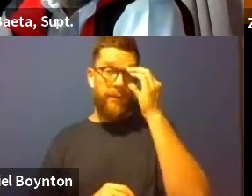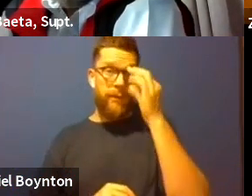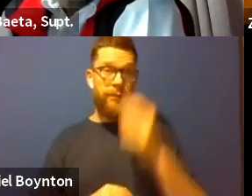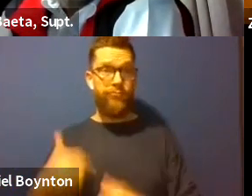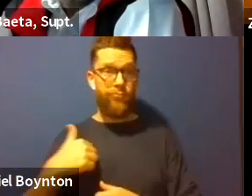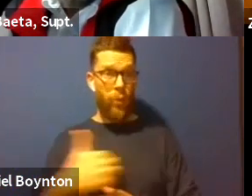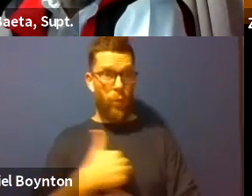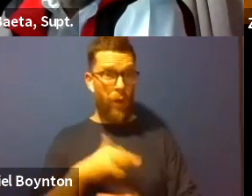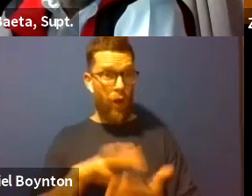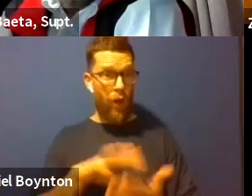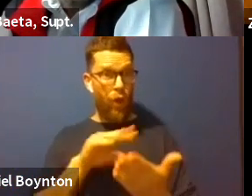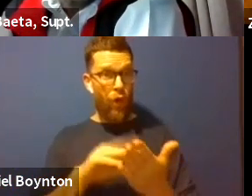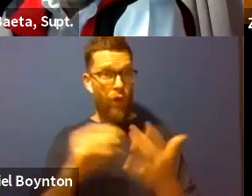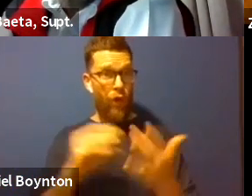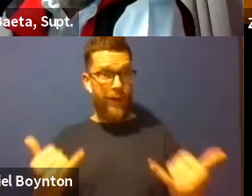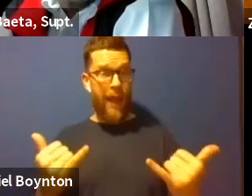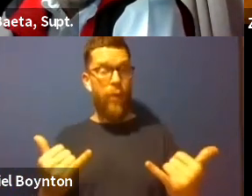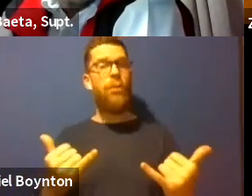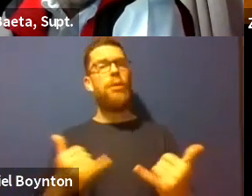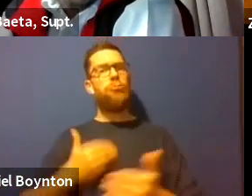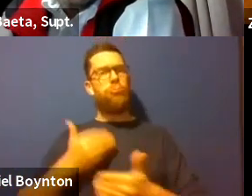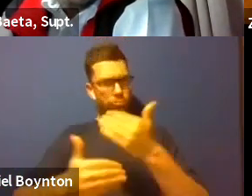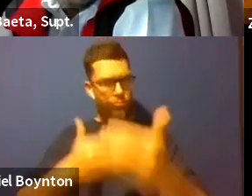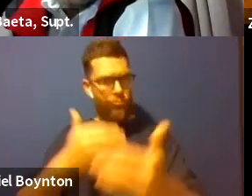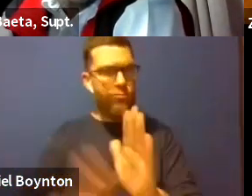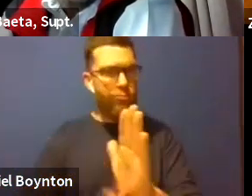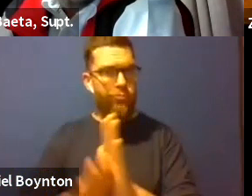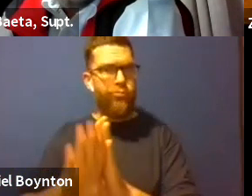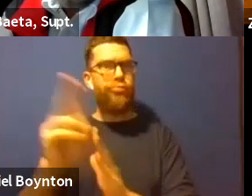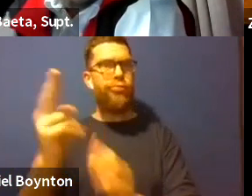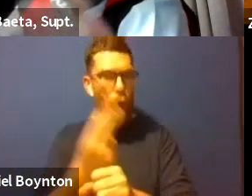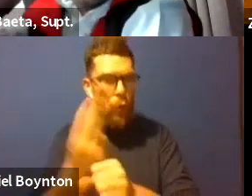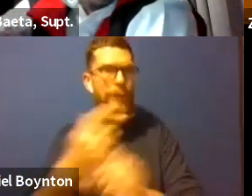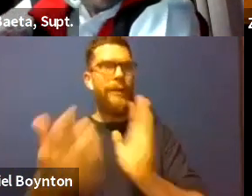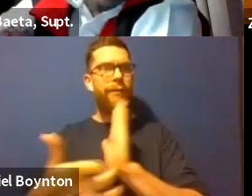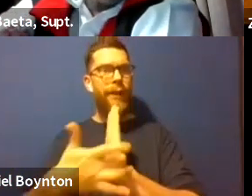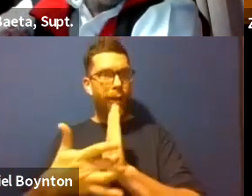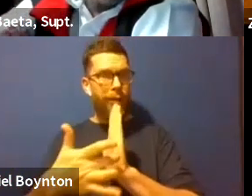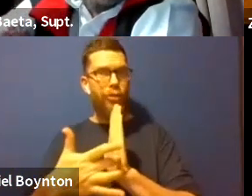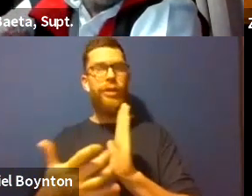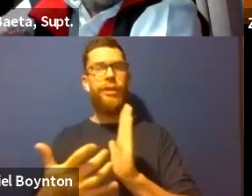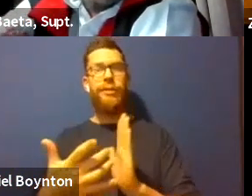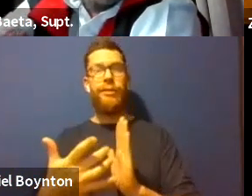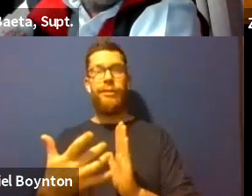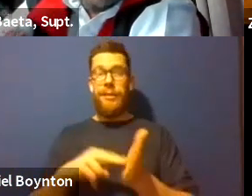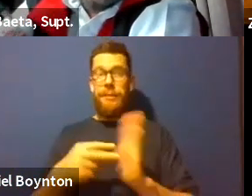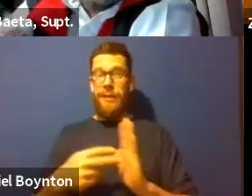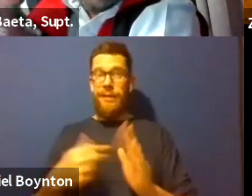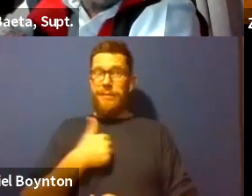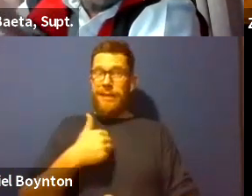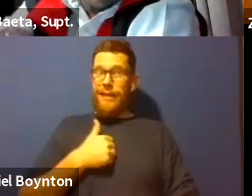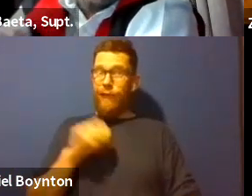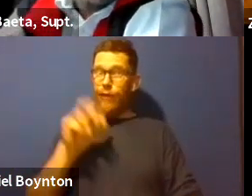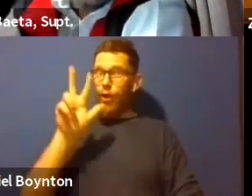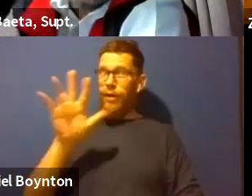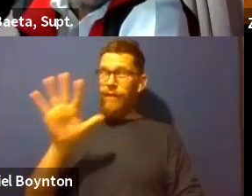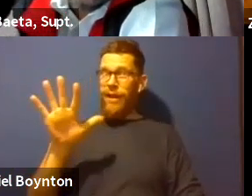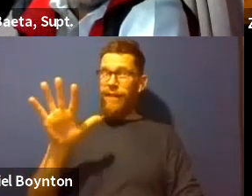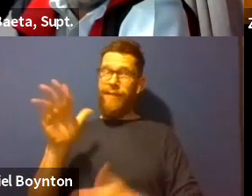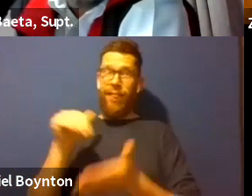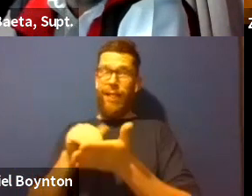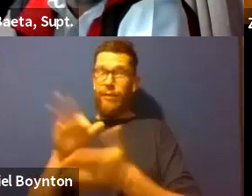Joe Baeta, Supt. : When you get to the level of proficiency and exemplary in the in the use of technology in the classroom and I'm talking. I'm at 35,000 feet with us. I'm not on the grounds like Karen and Christina or another's